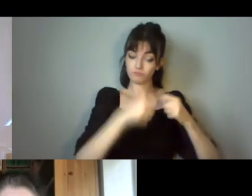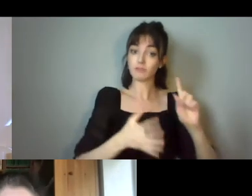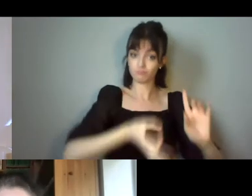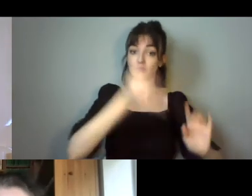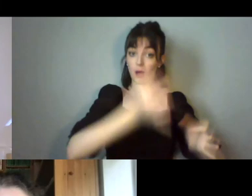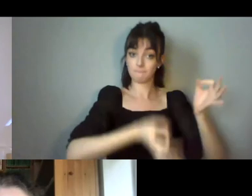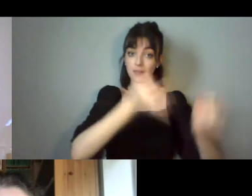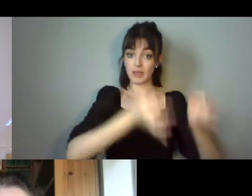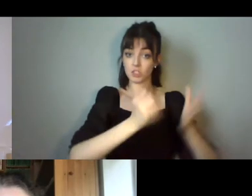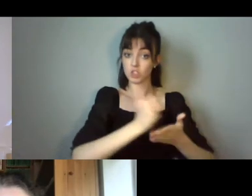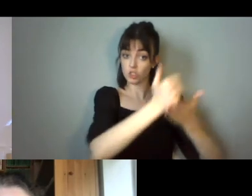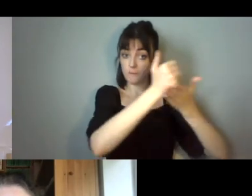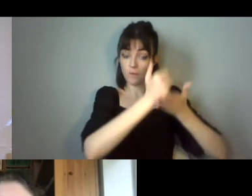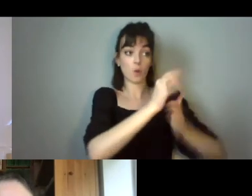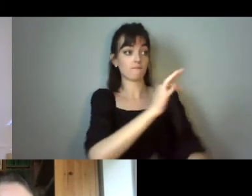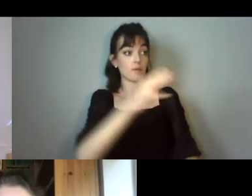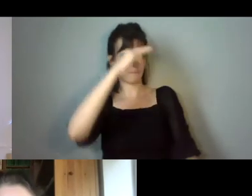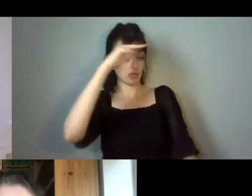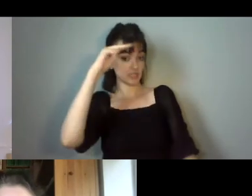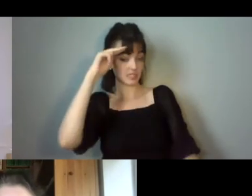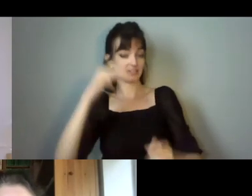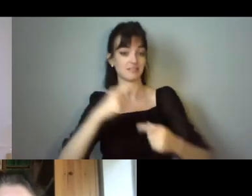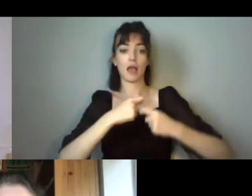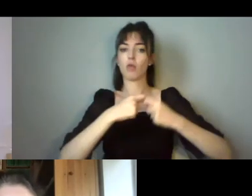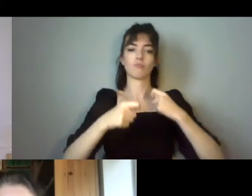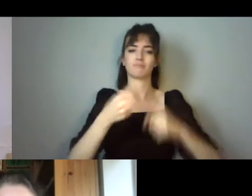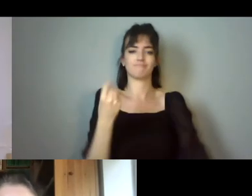with the vice president. And then it was so fast that it was almost no debate.